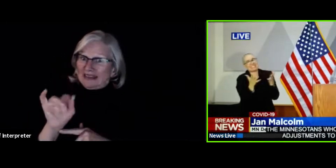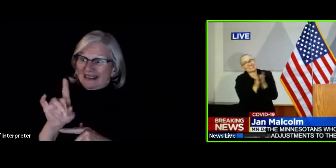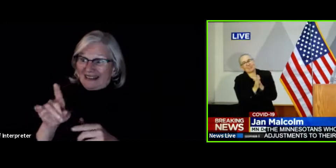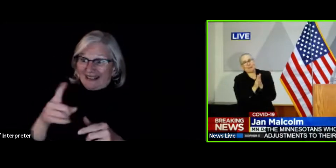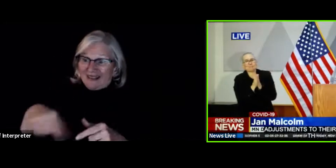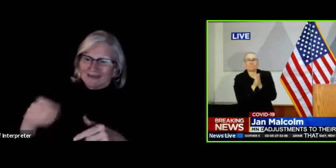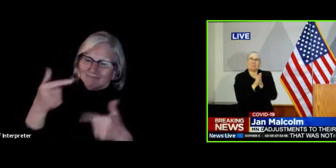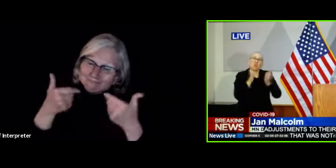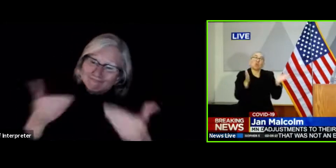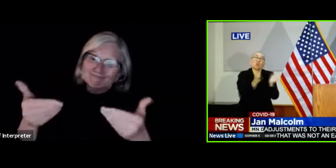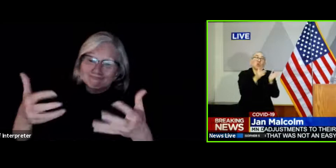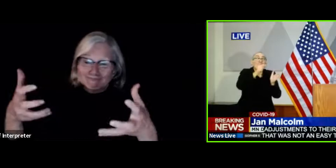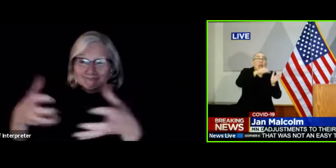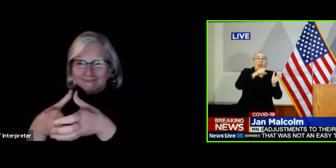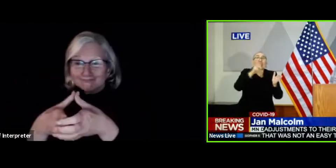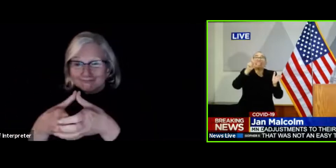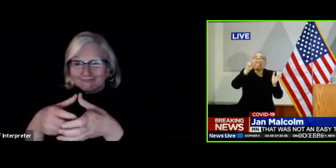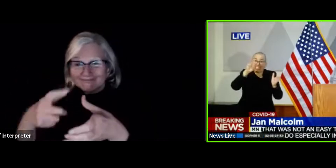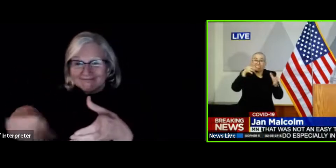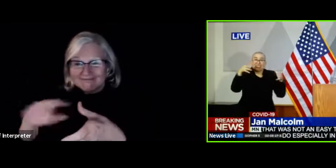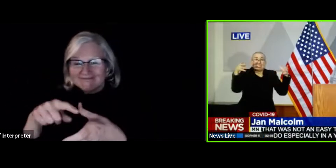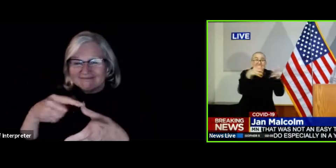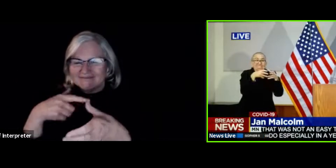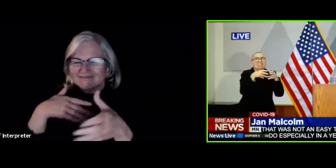CLOSE TRACK OF THEIR SYMPTOMS AND CONSIDER GETTING A TEST